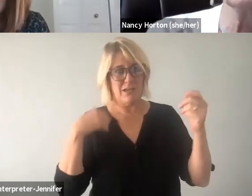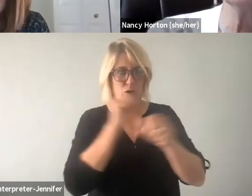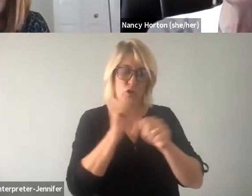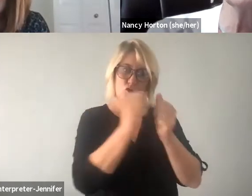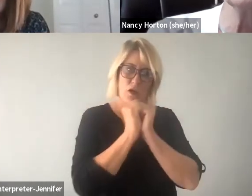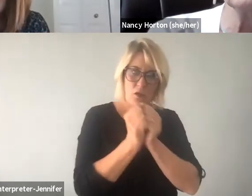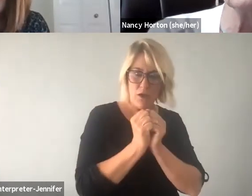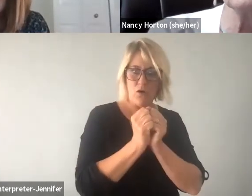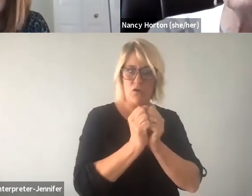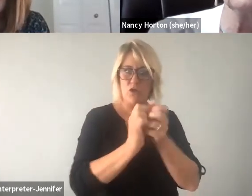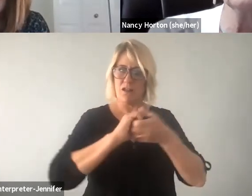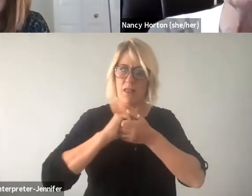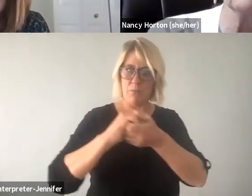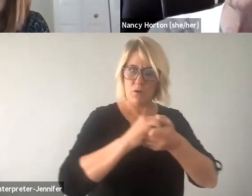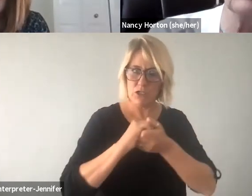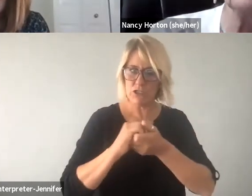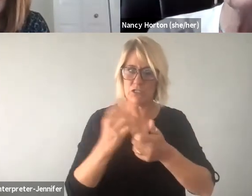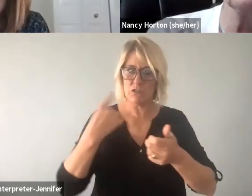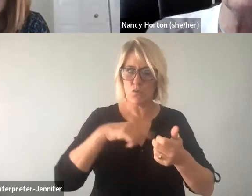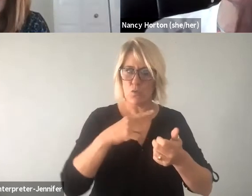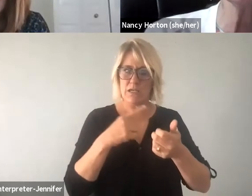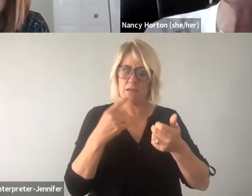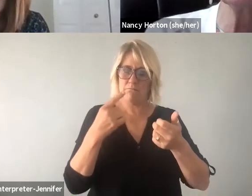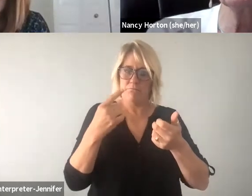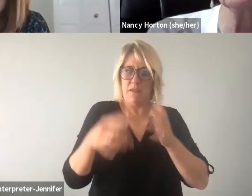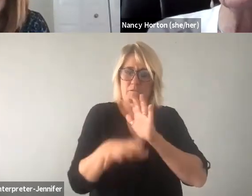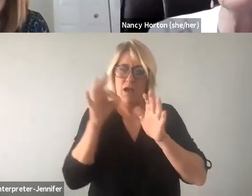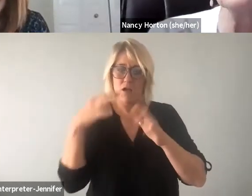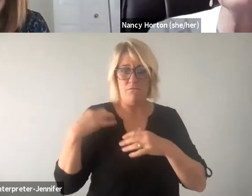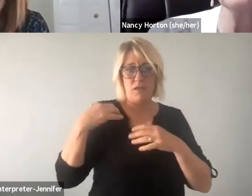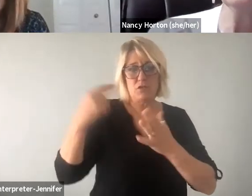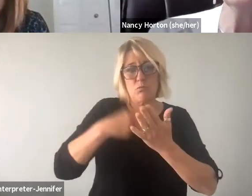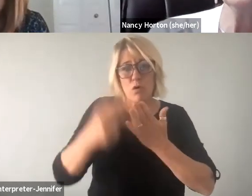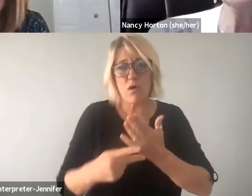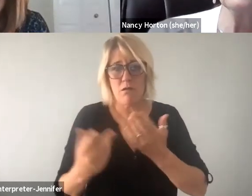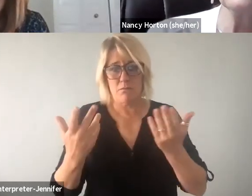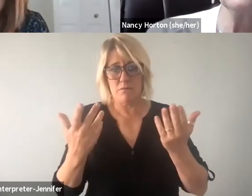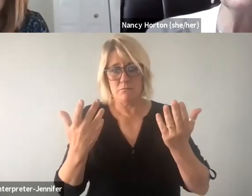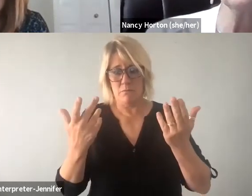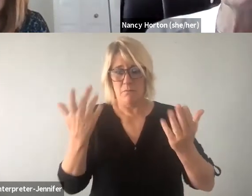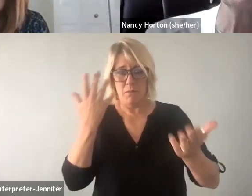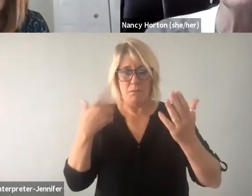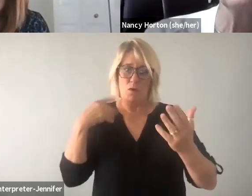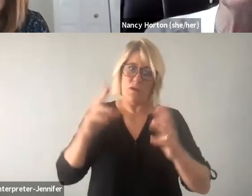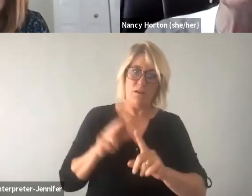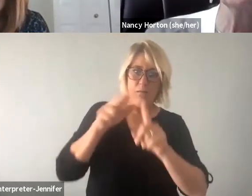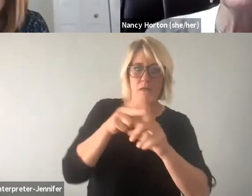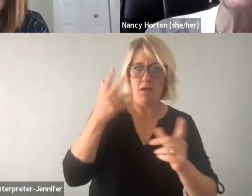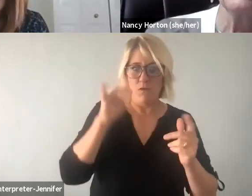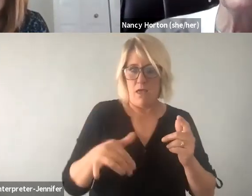vaccine sites and treatment sites and so forth? Can we work together? Are